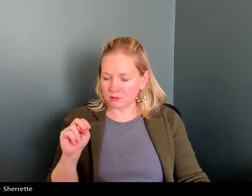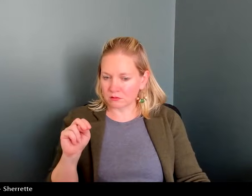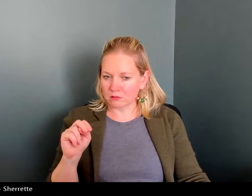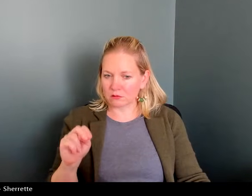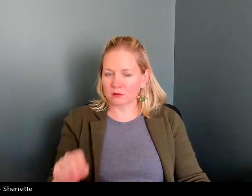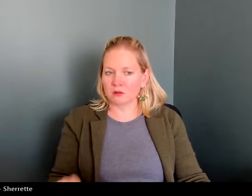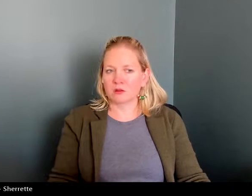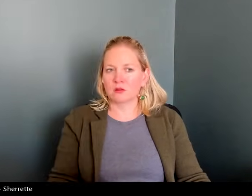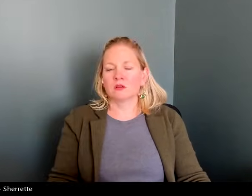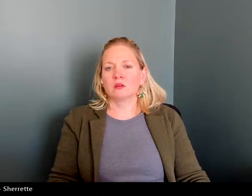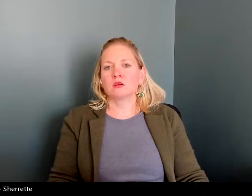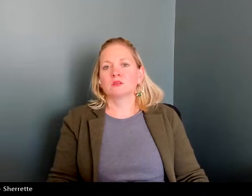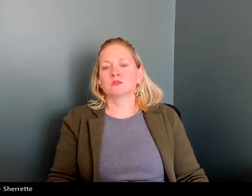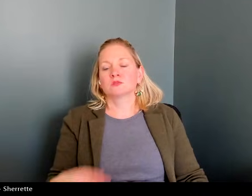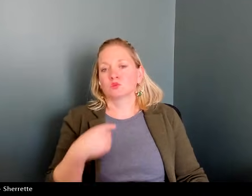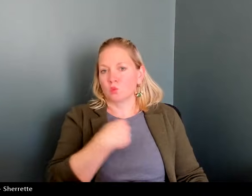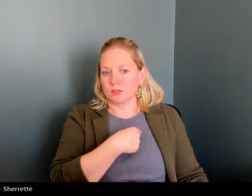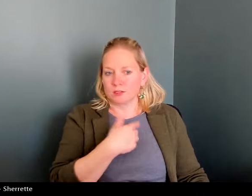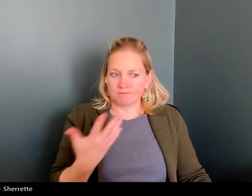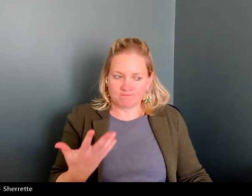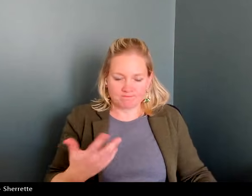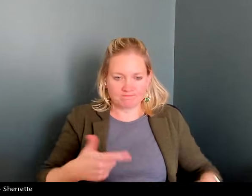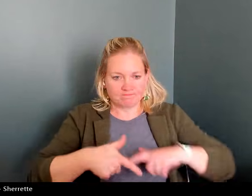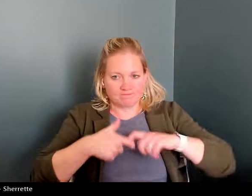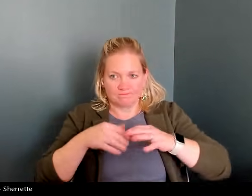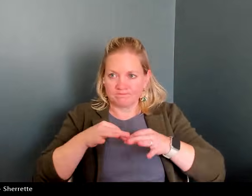kind of just delaying it because one of the doctors thought maybe it would